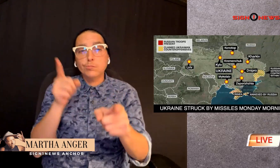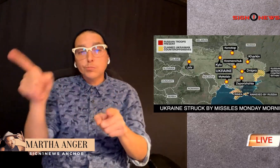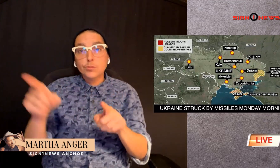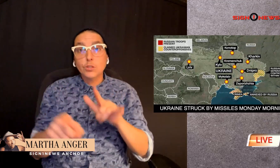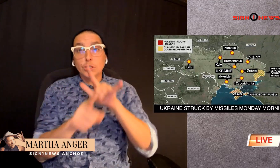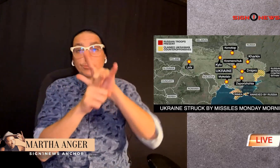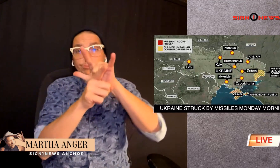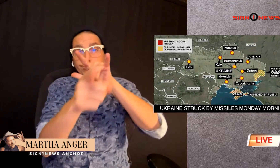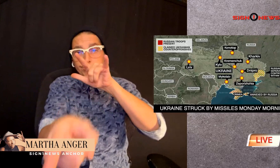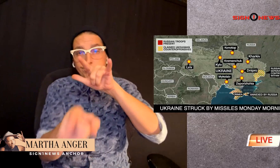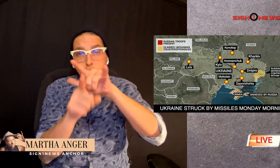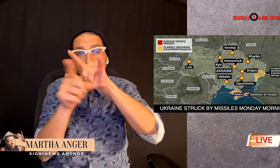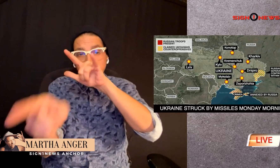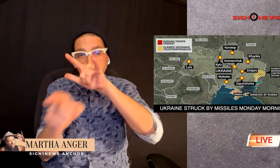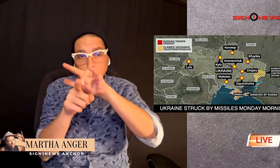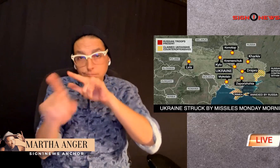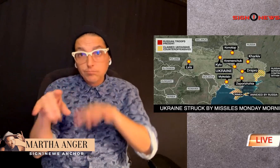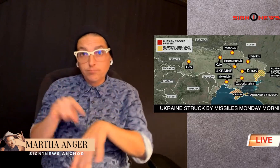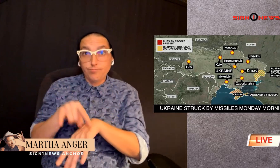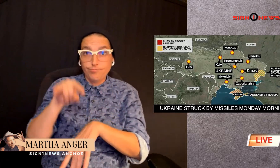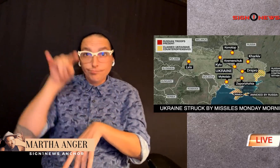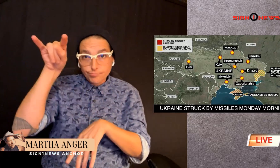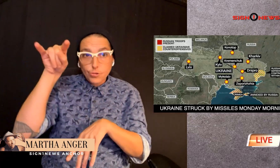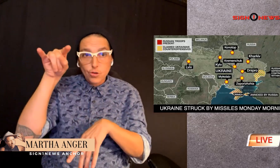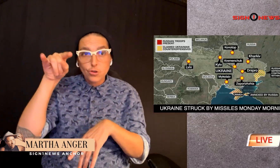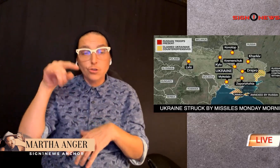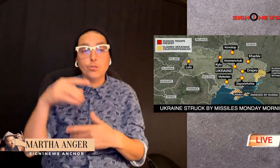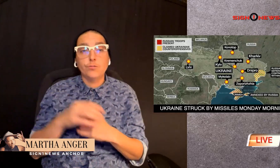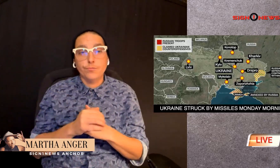Russian forces used missiles airstrikes and drones